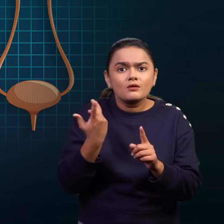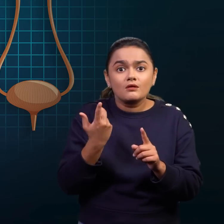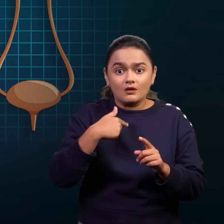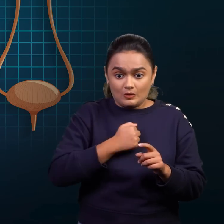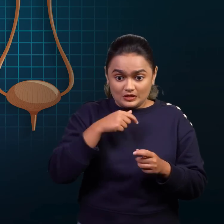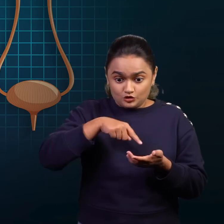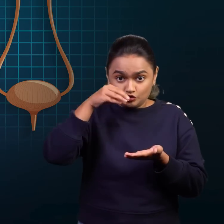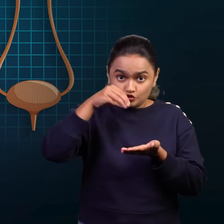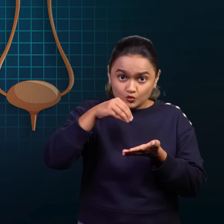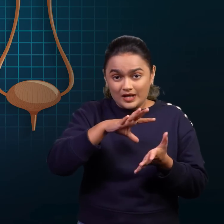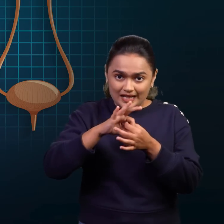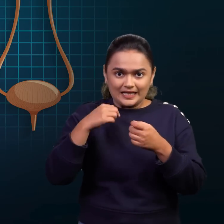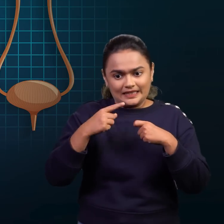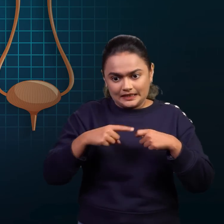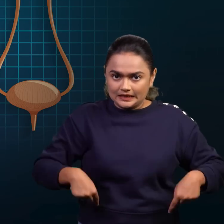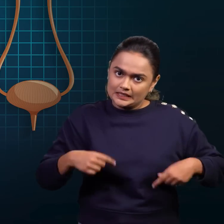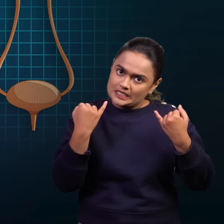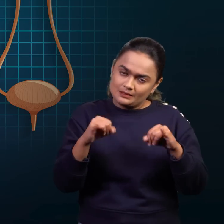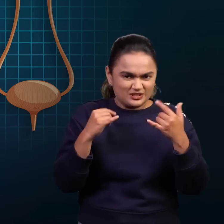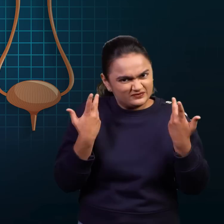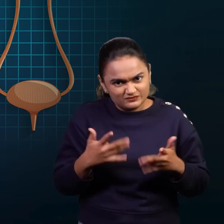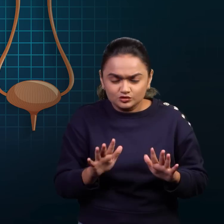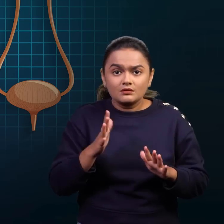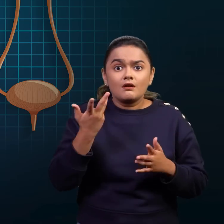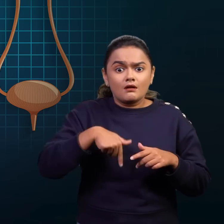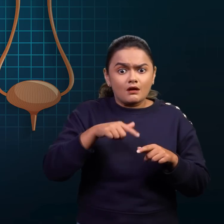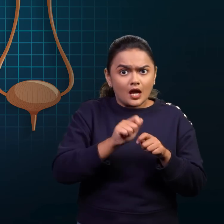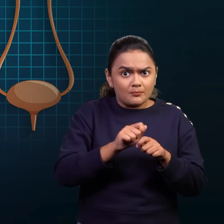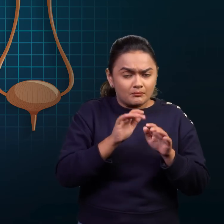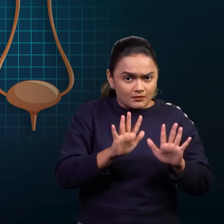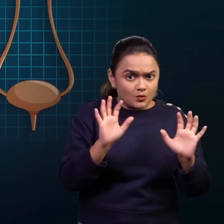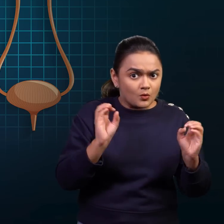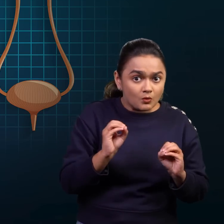This helps determine if sugar has damaged the kidneys and their function.